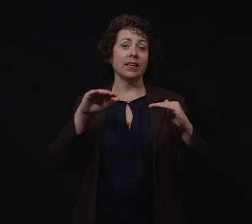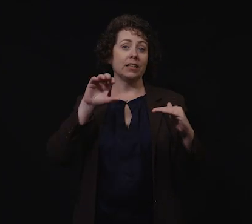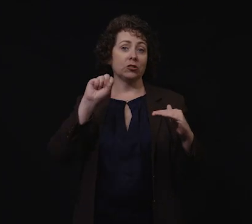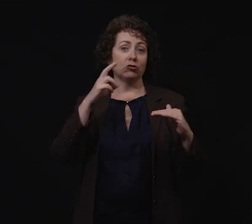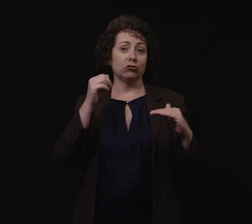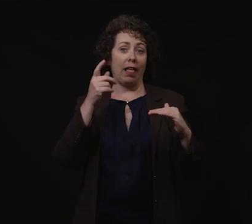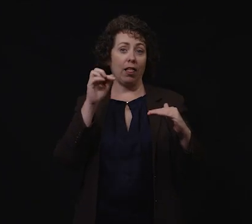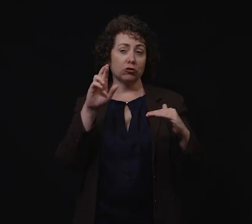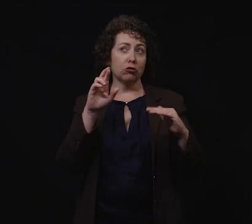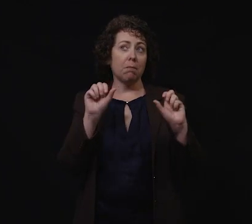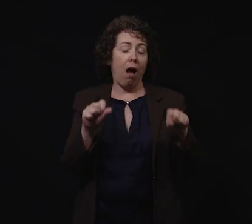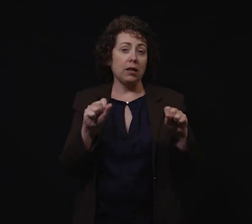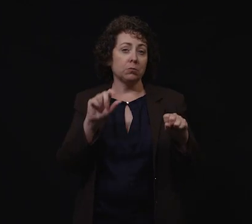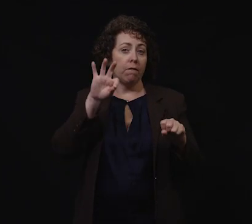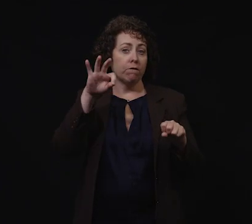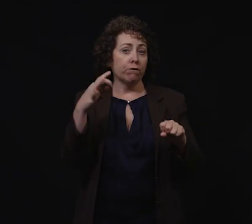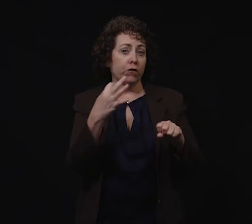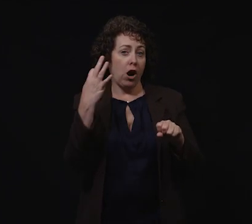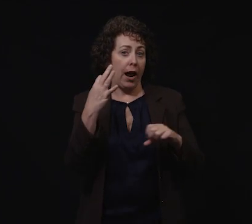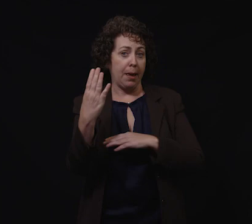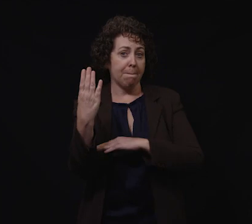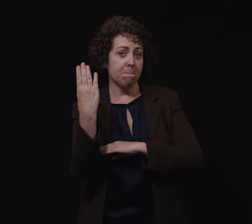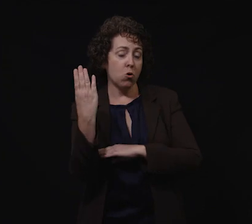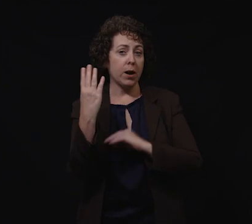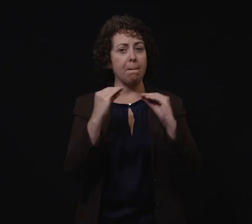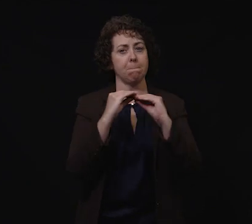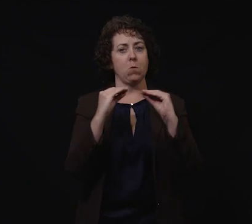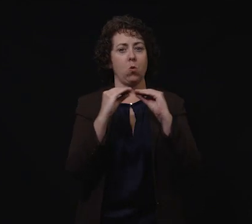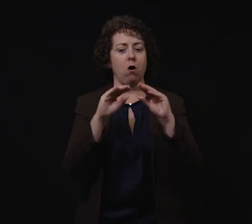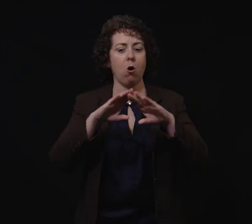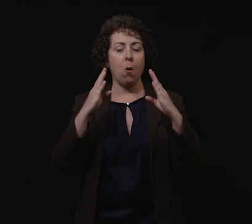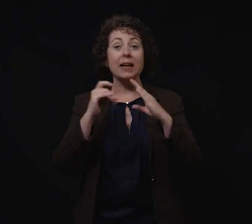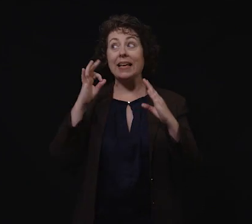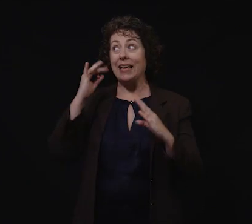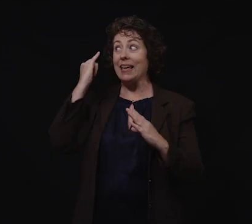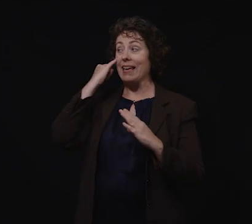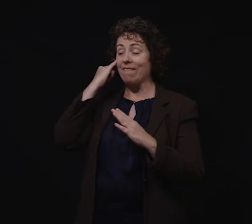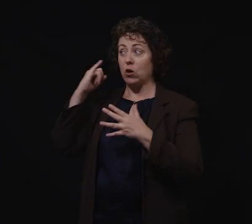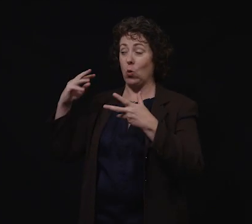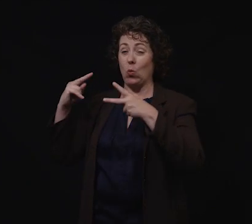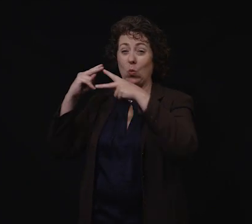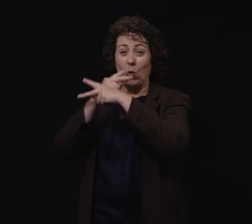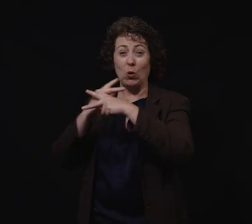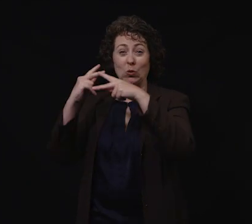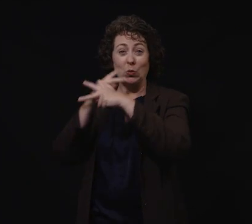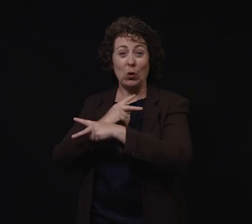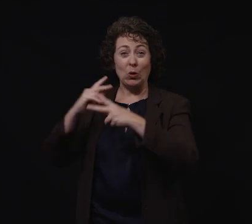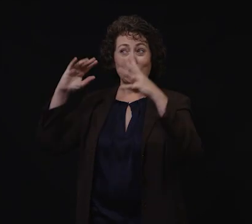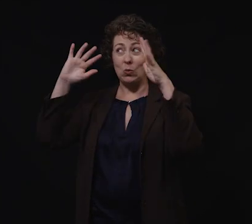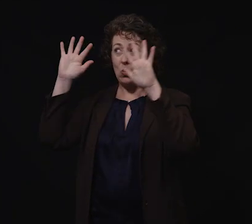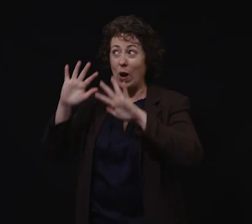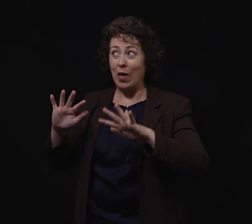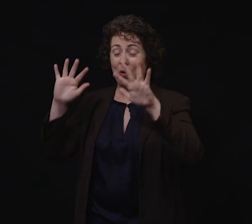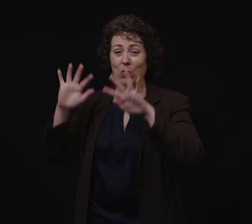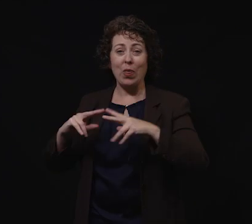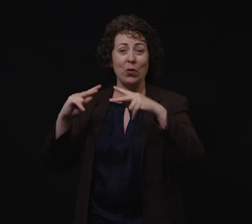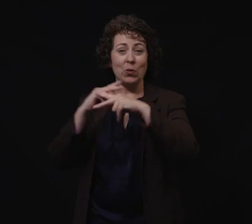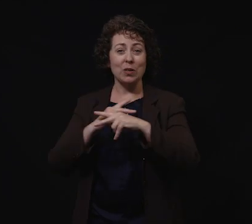potentially Friday morning should conditions worsen and the prognosis is that we will have greater rain and